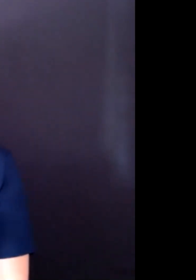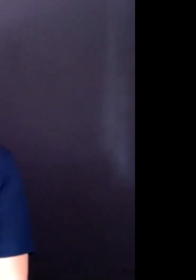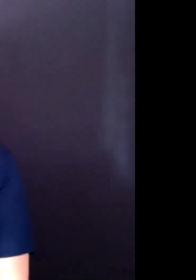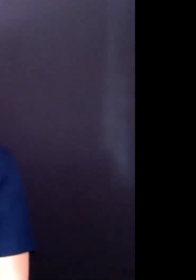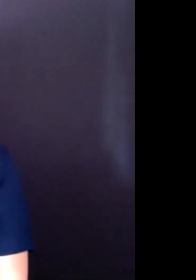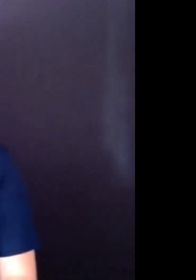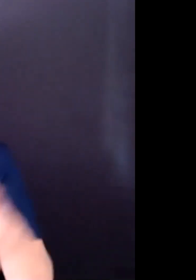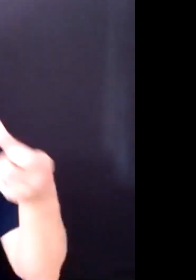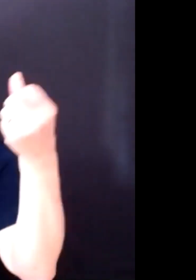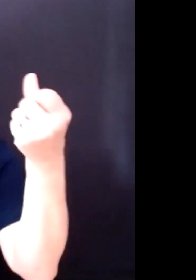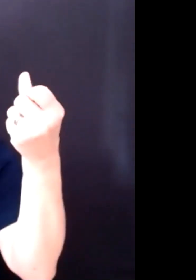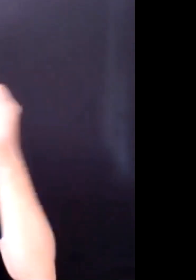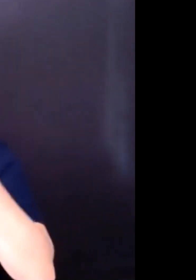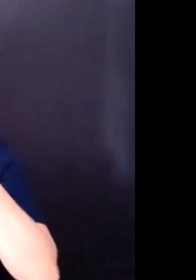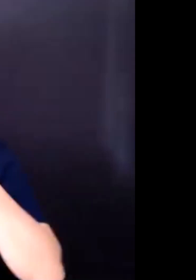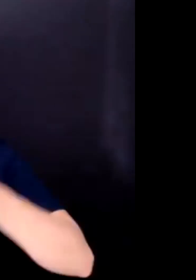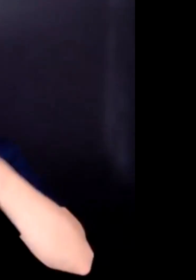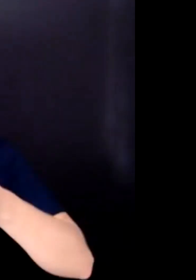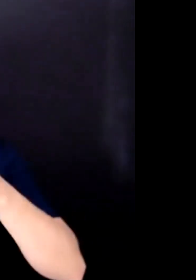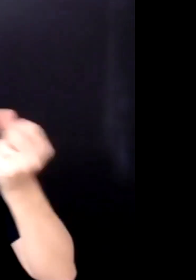we address the technical difficulties. We should be back